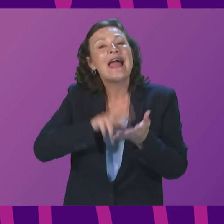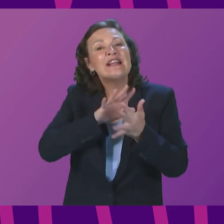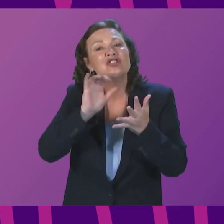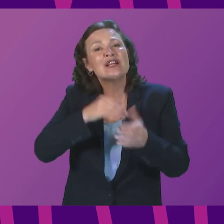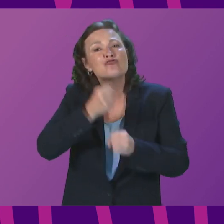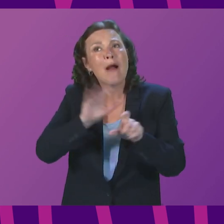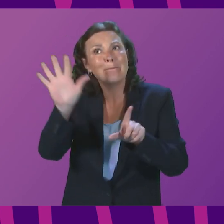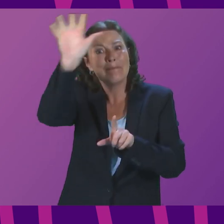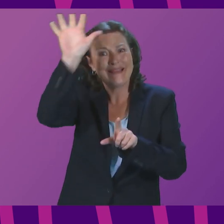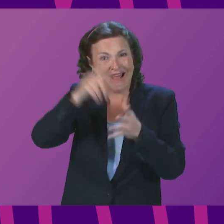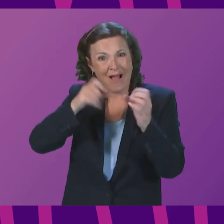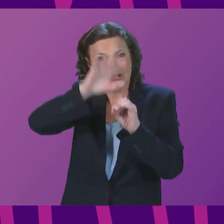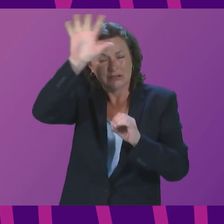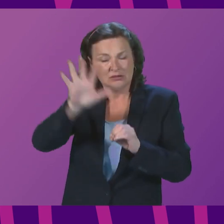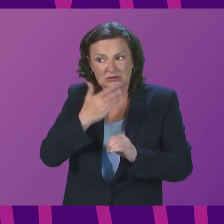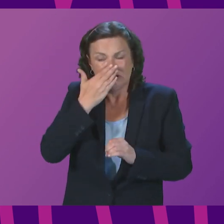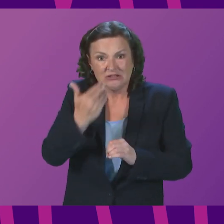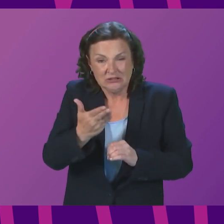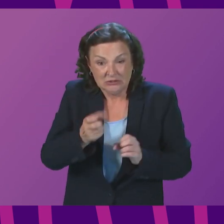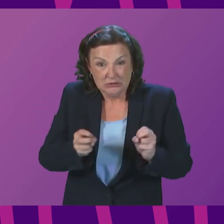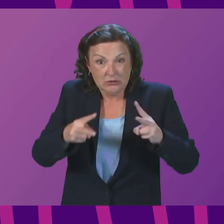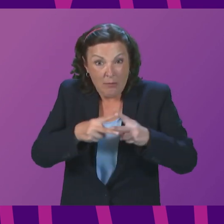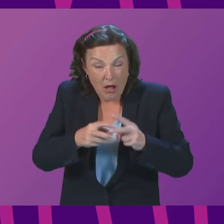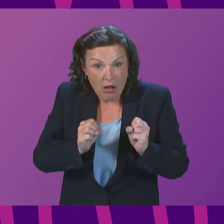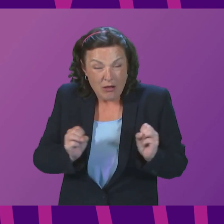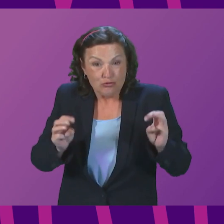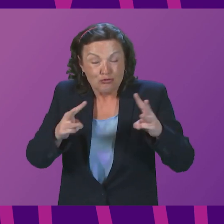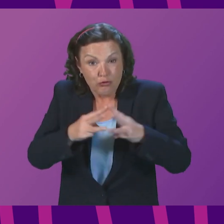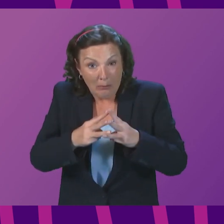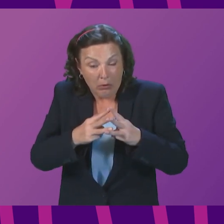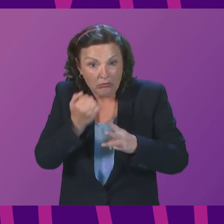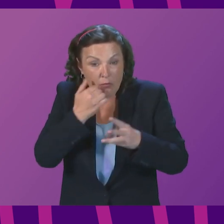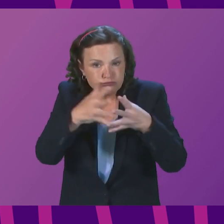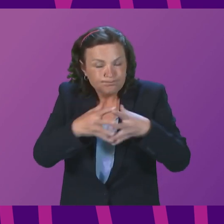Those cases will have had a deeply damaging effect on the mental health of staff at a